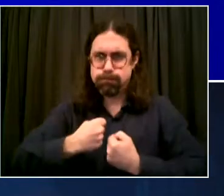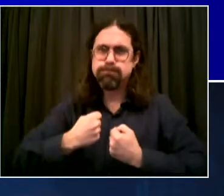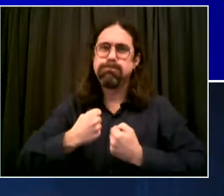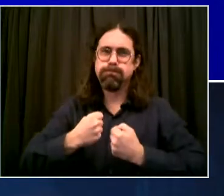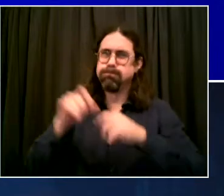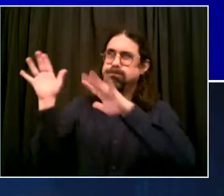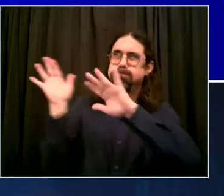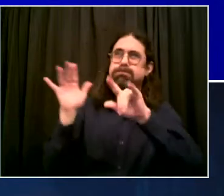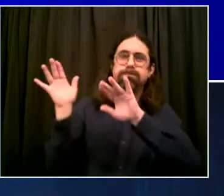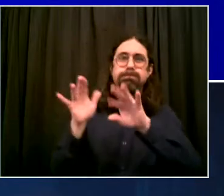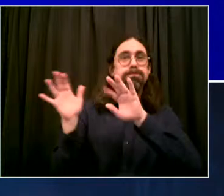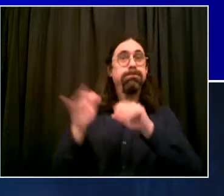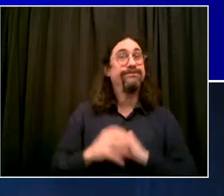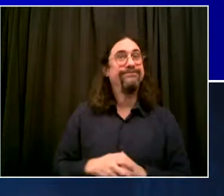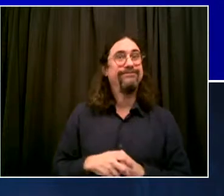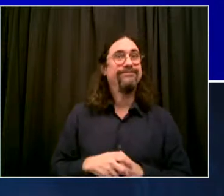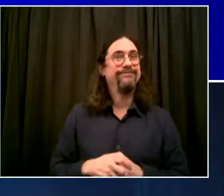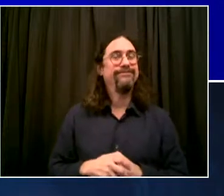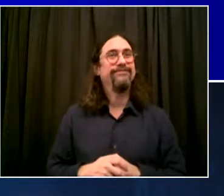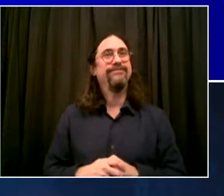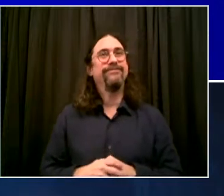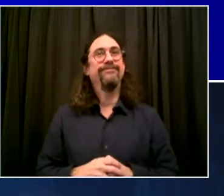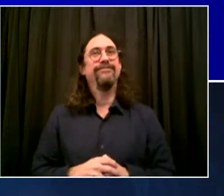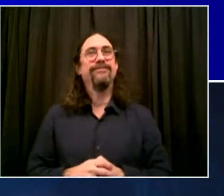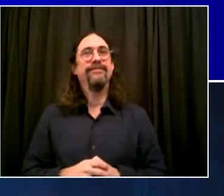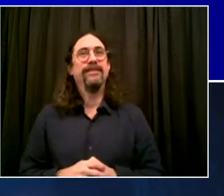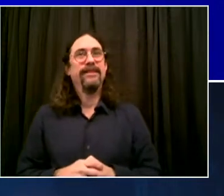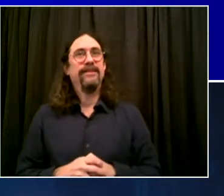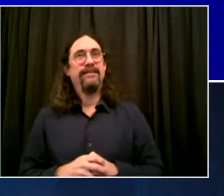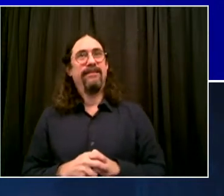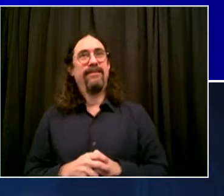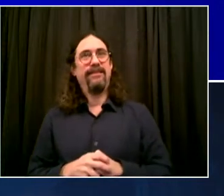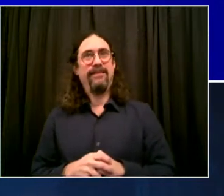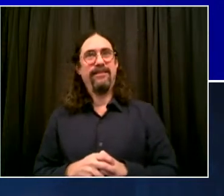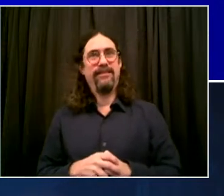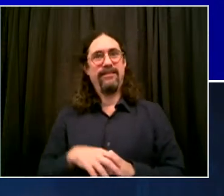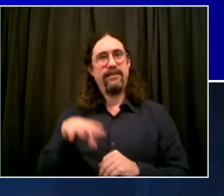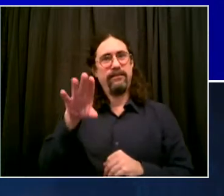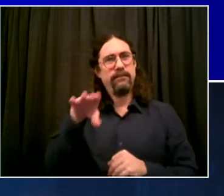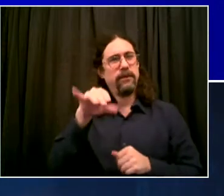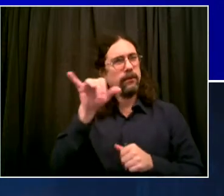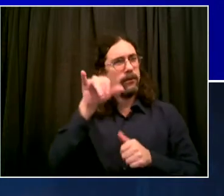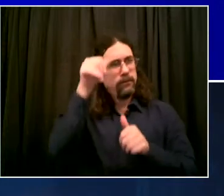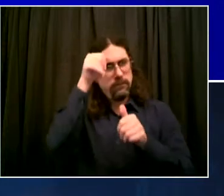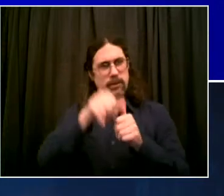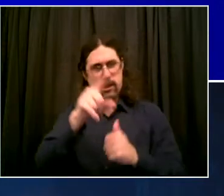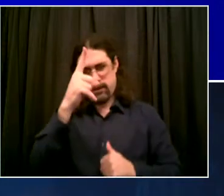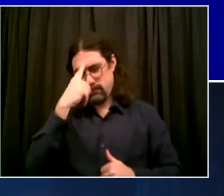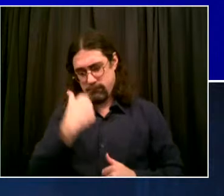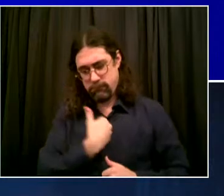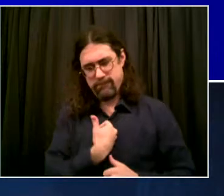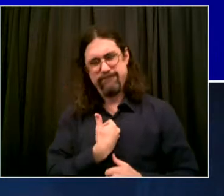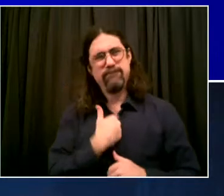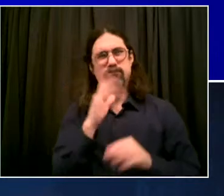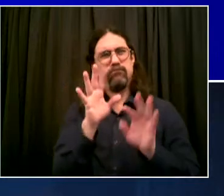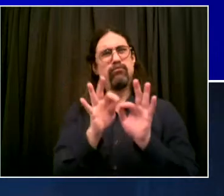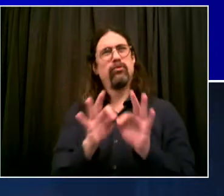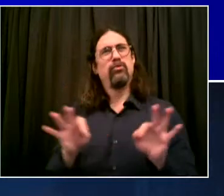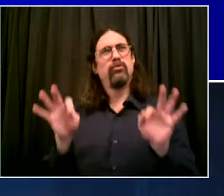UP AND STAY WARM OUT THERE. FINAL POINT, EVERYONE, AS ALWAYS, HELP YOUR NEIGHBORS. PEOPLE IN NEW YORK CITY HELP